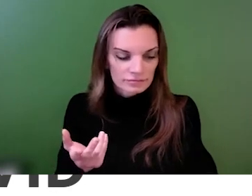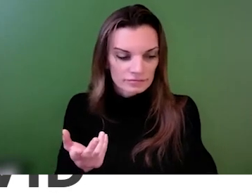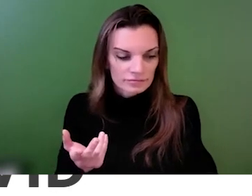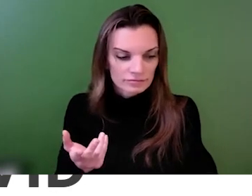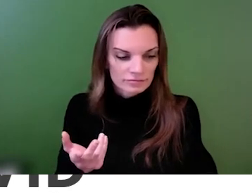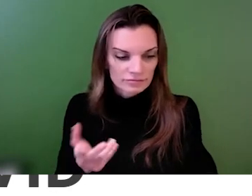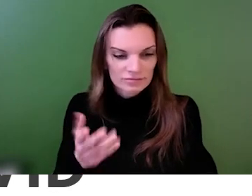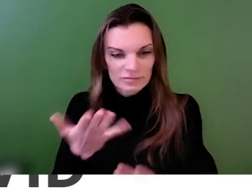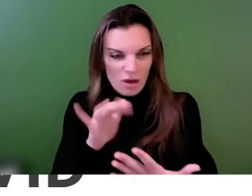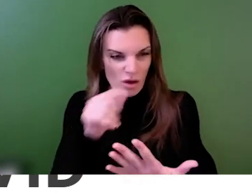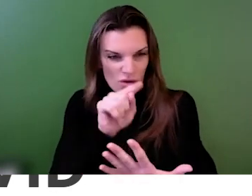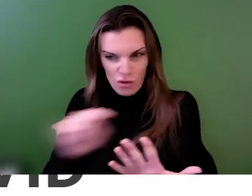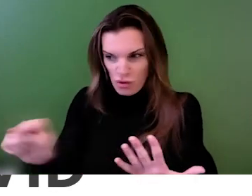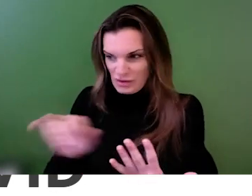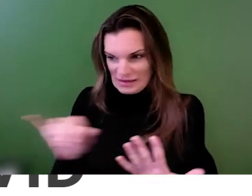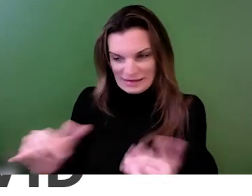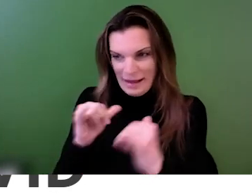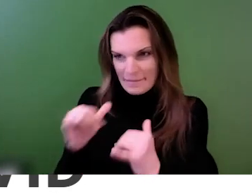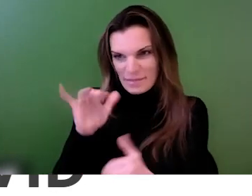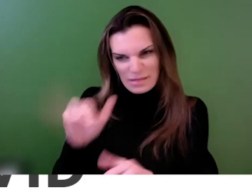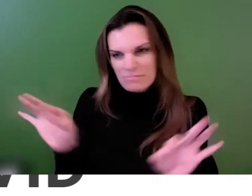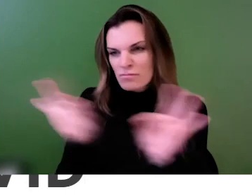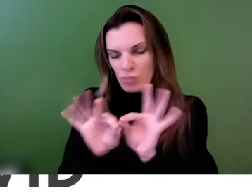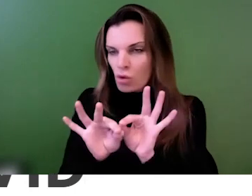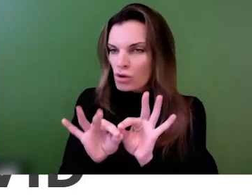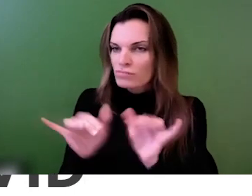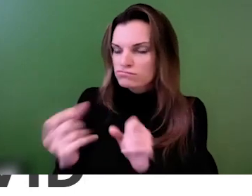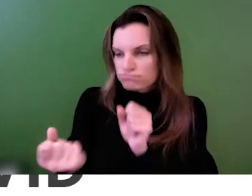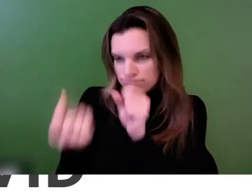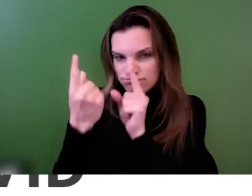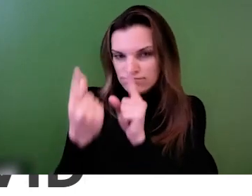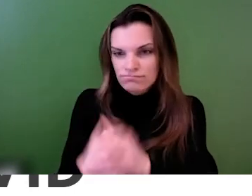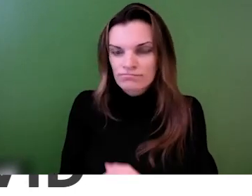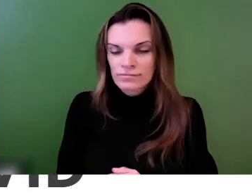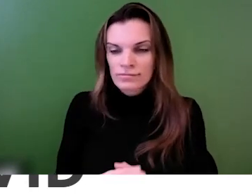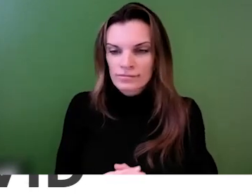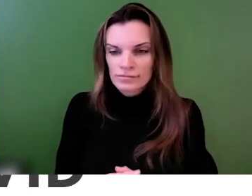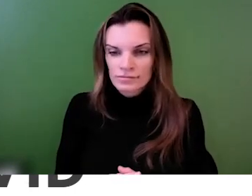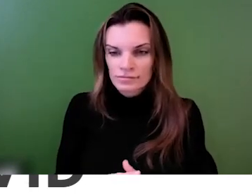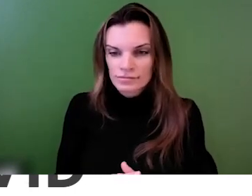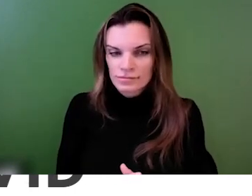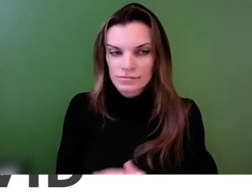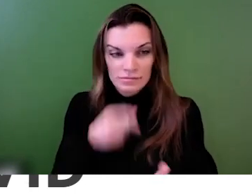think is the biggest support that you can have through this. Also, this book, the long